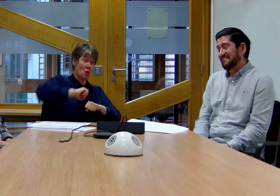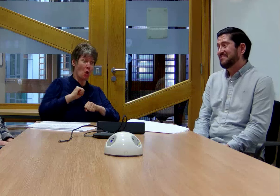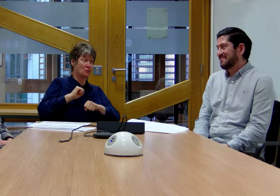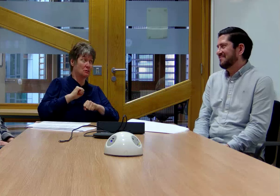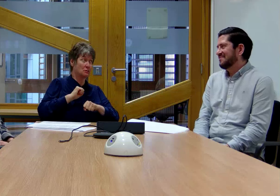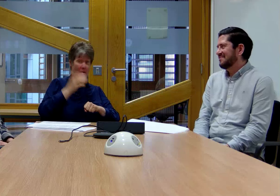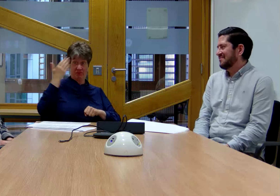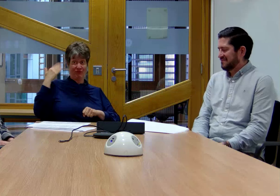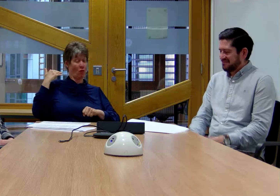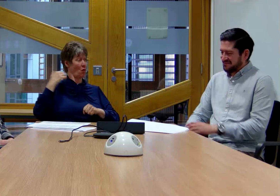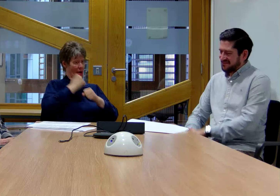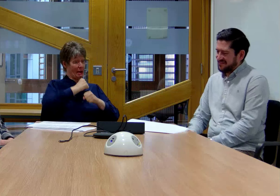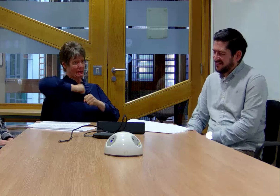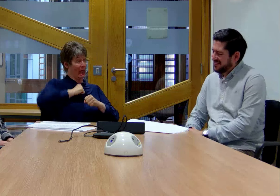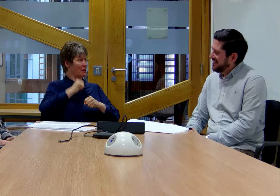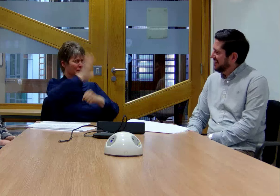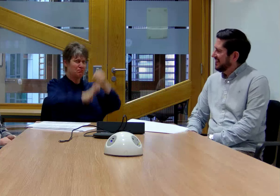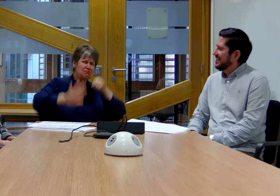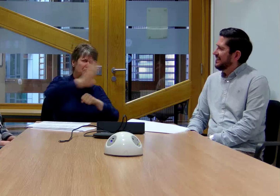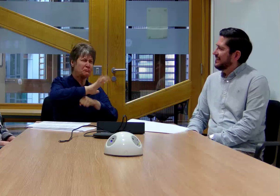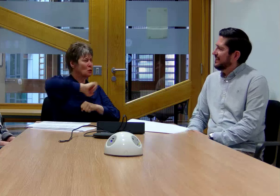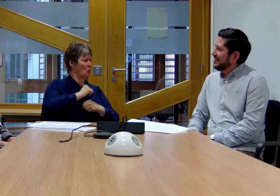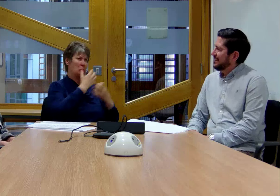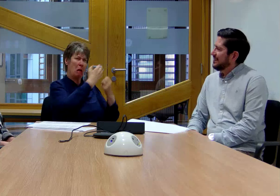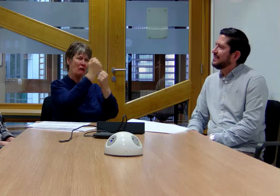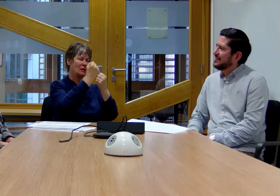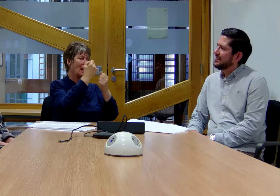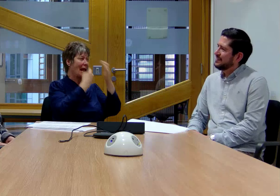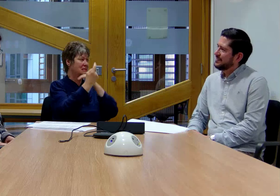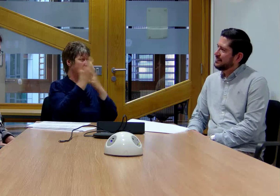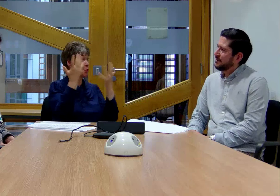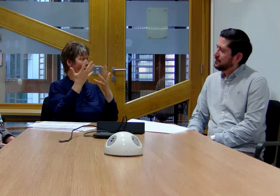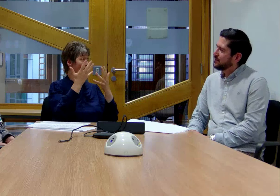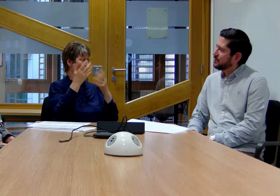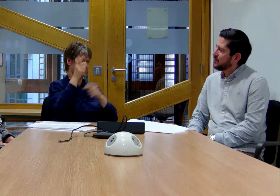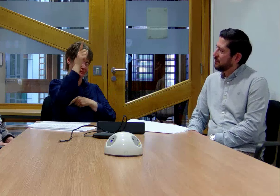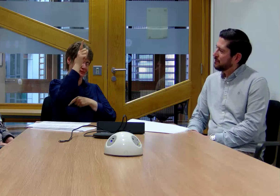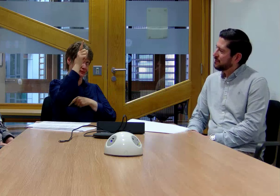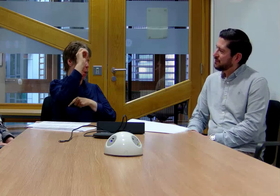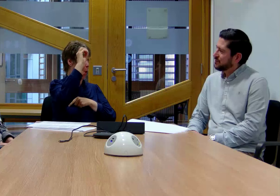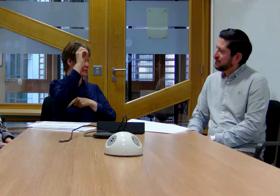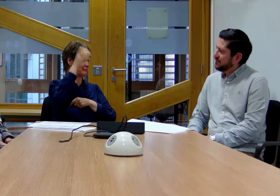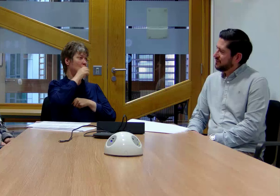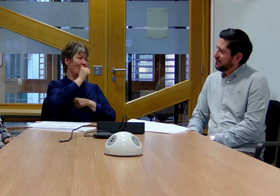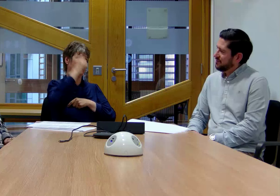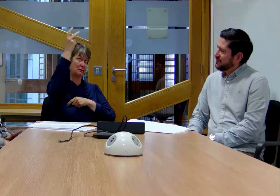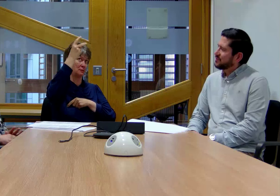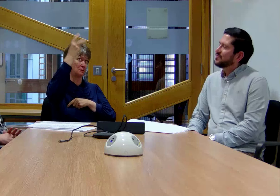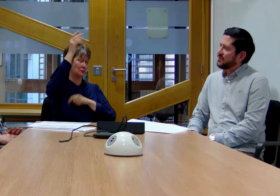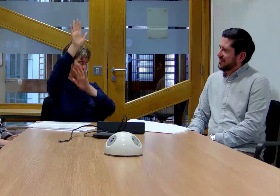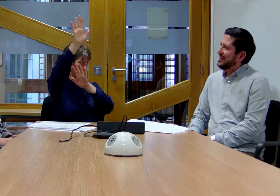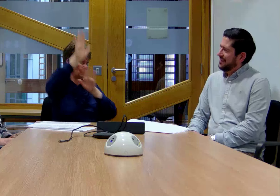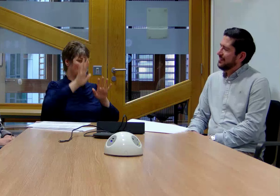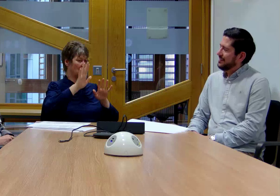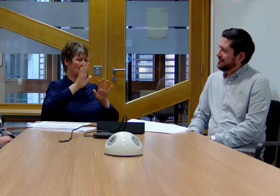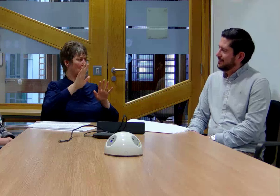So basically Gaelic was spoken everywhere in Scotland at sometime or another apart from